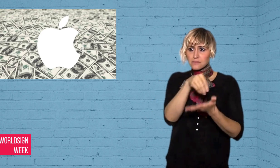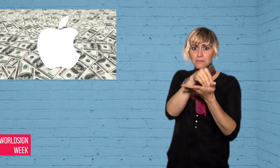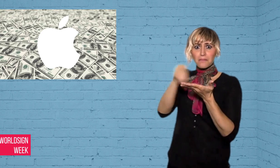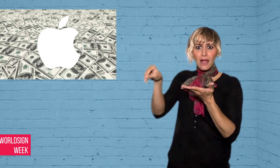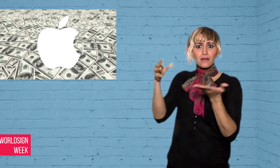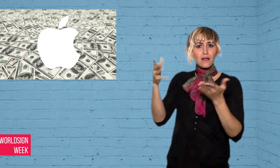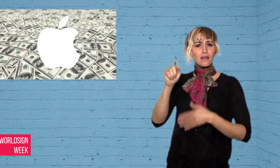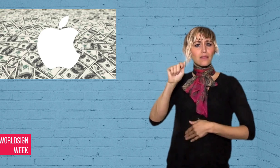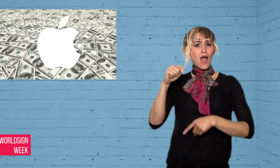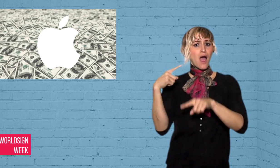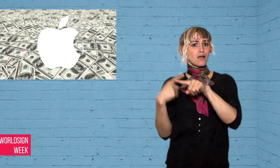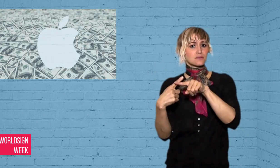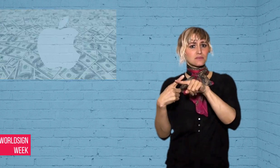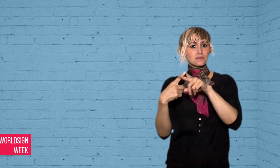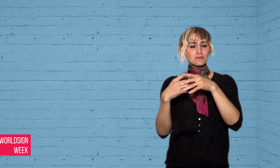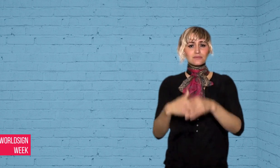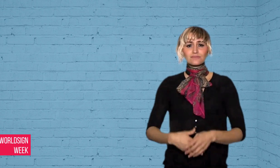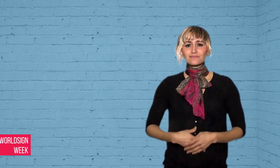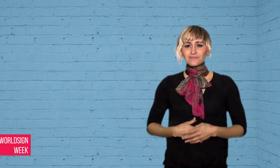$59 billion!